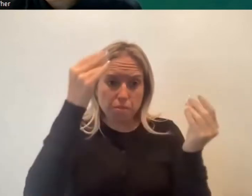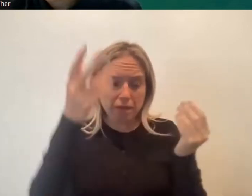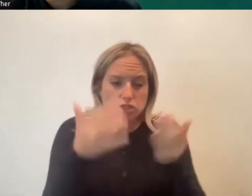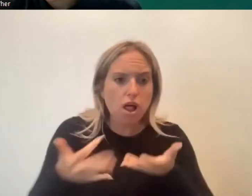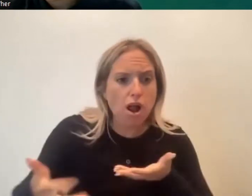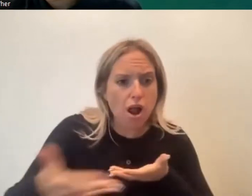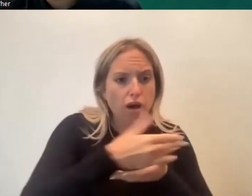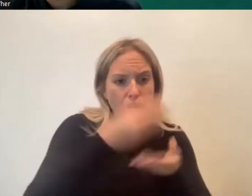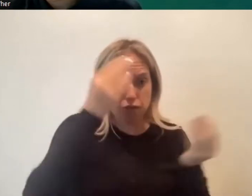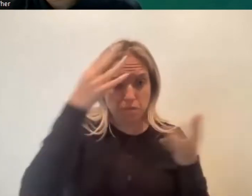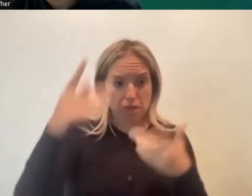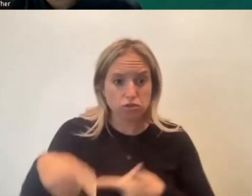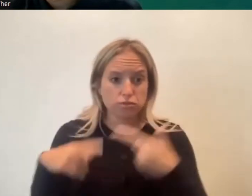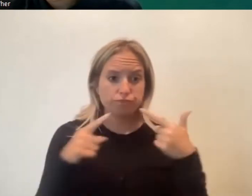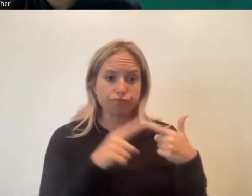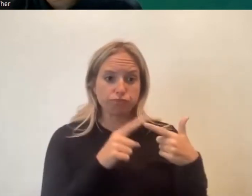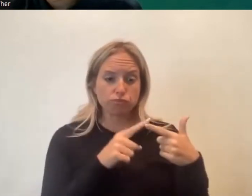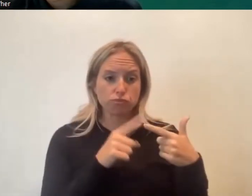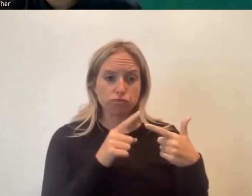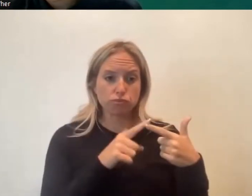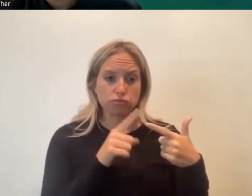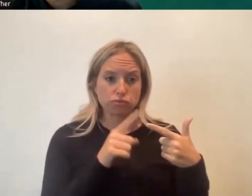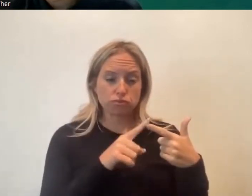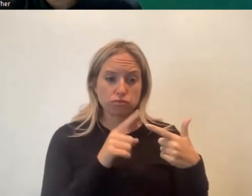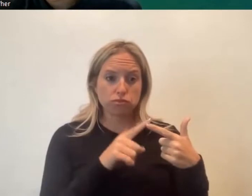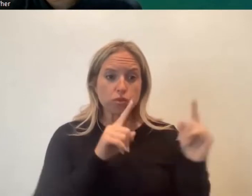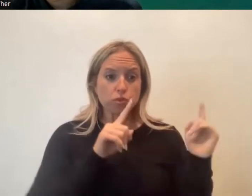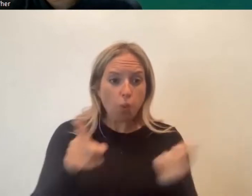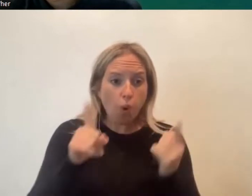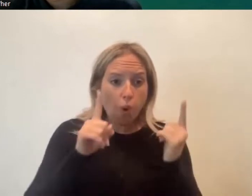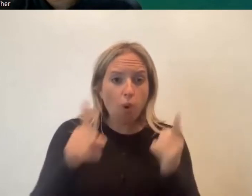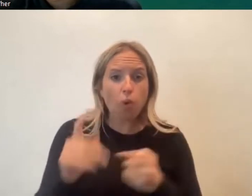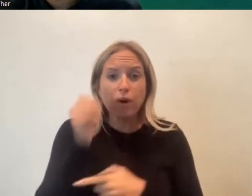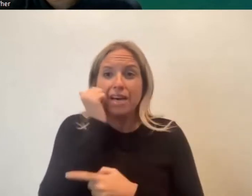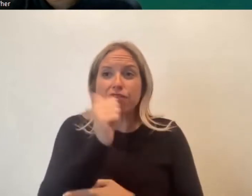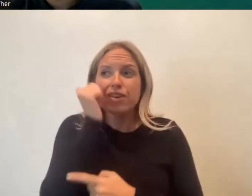Two, attend and complete day to day tasks.